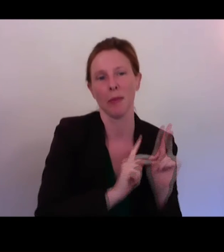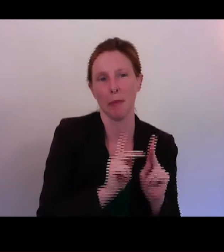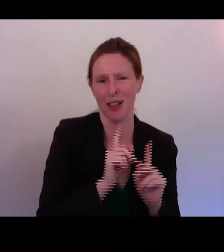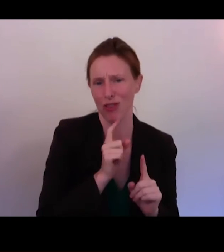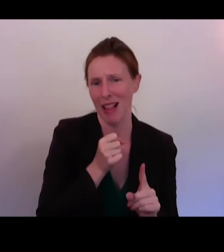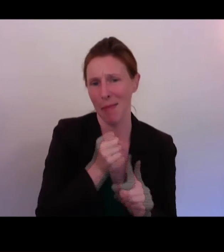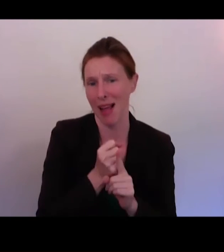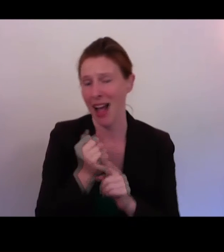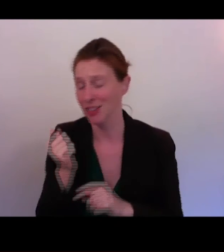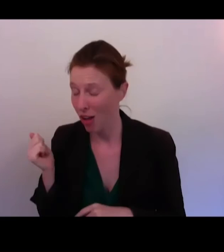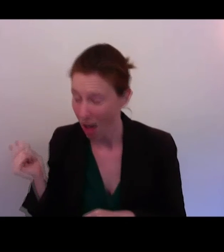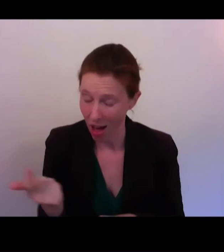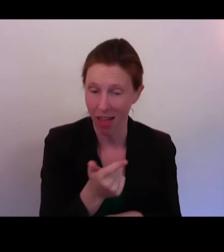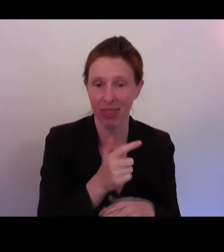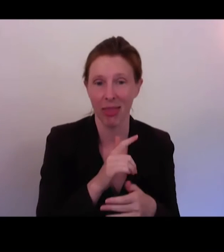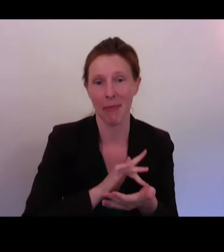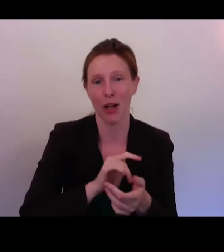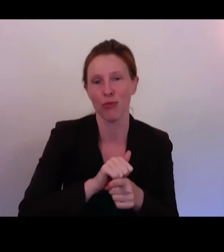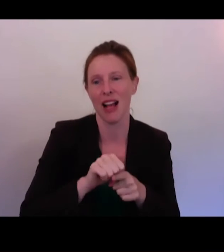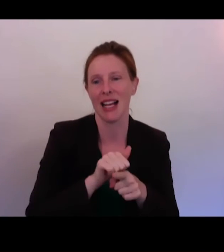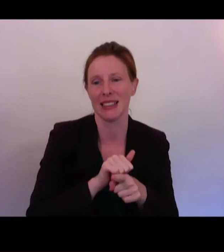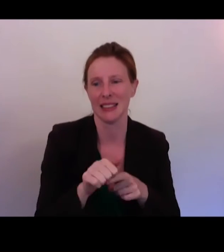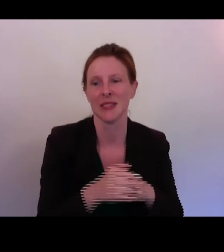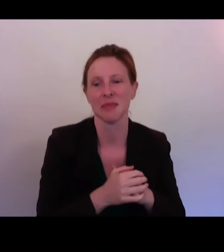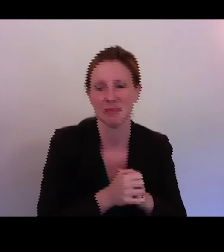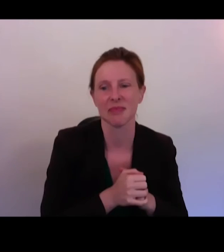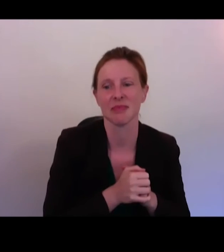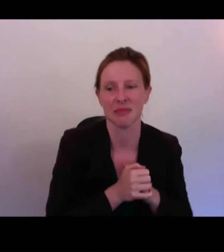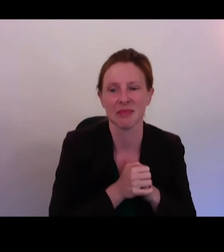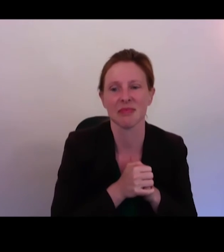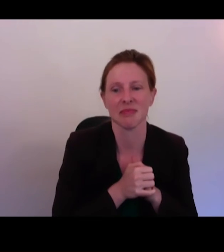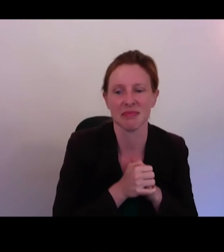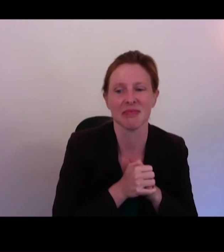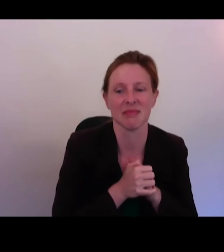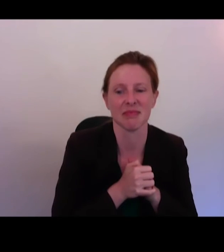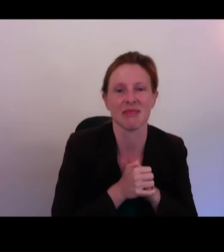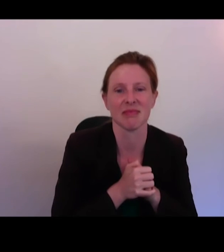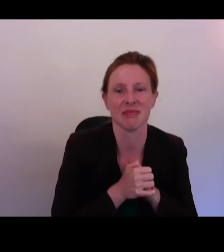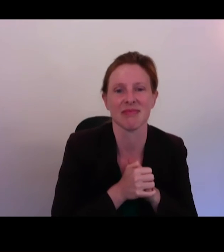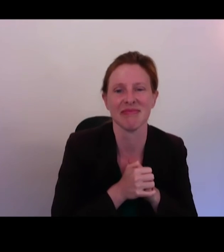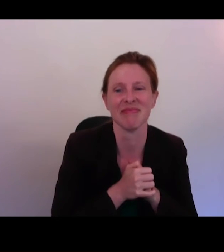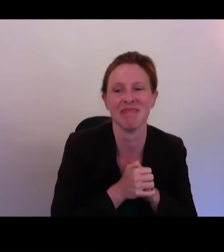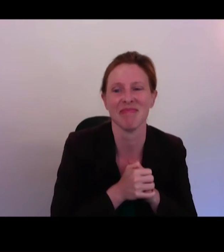that needs a specific group of people and it does impact everyone in the medical practice. Definitely.